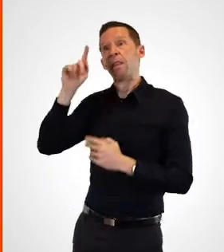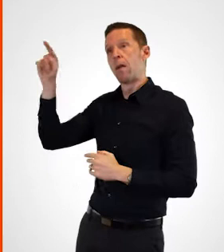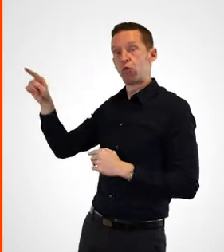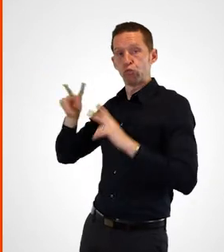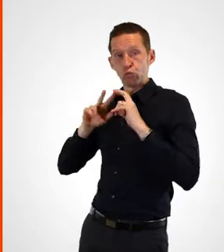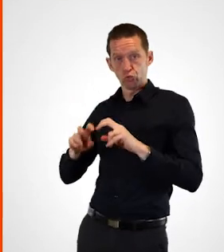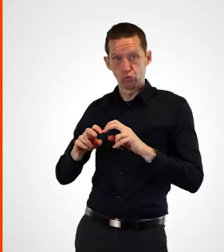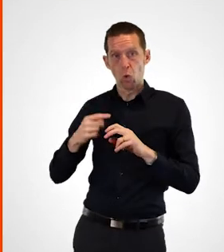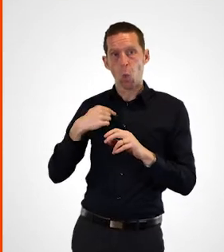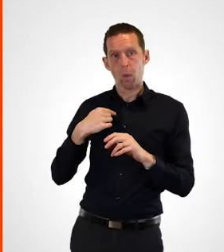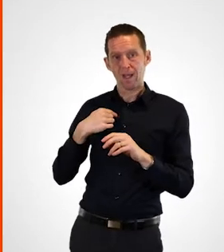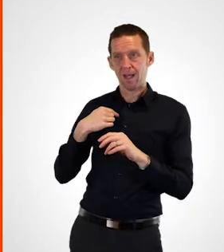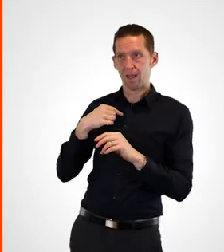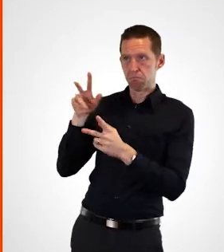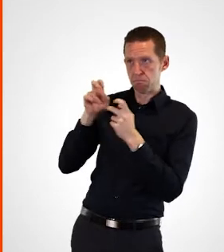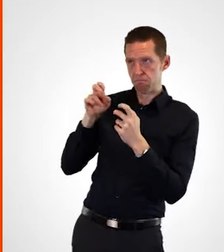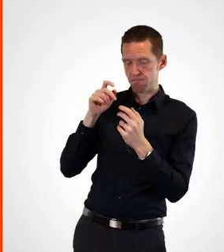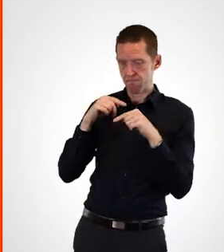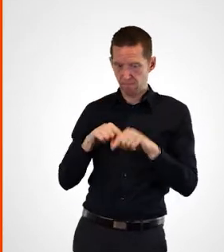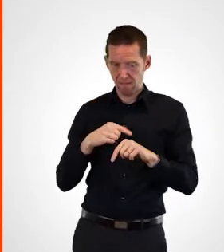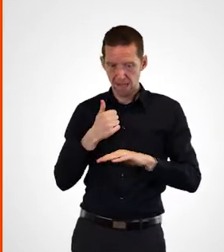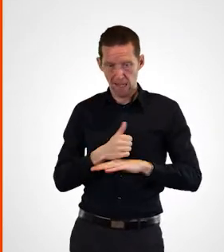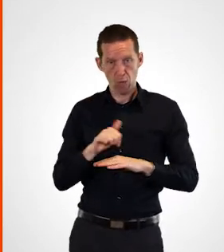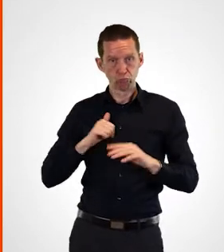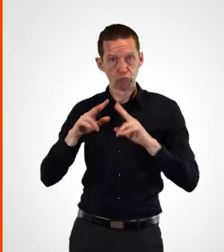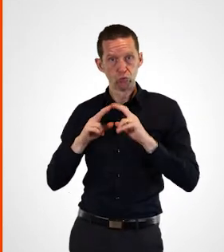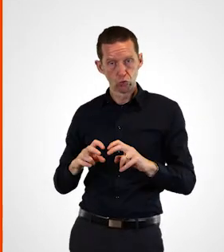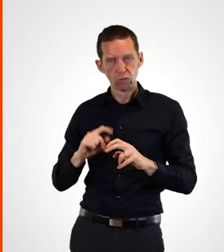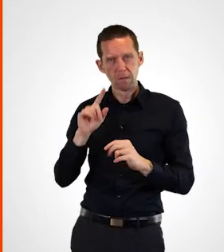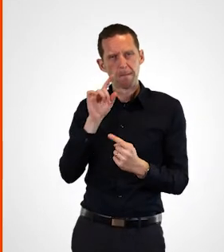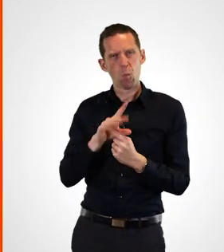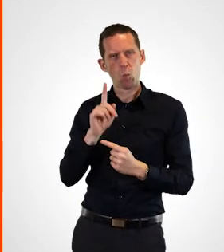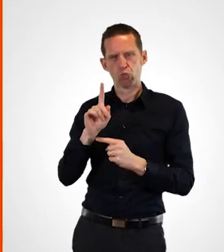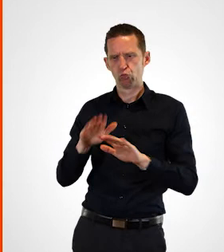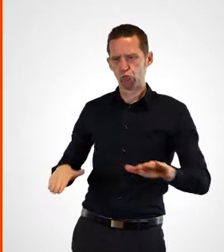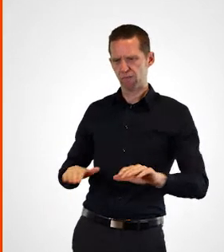who we base our work on would agree, is it's really important what kind of experiences children have.